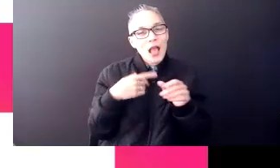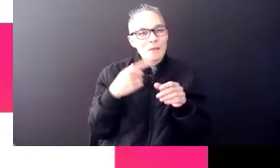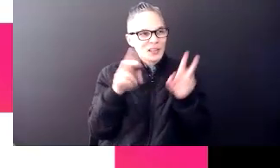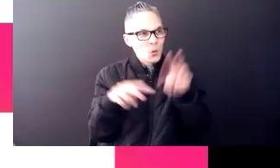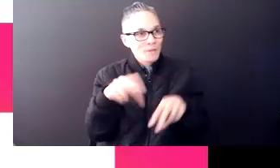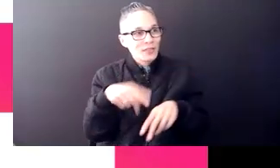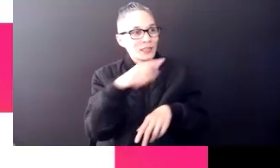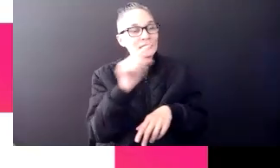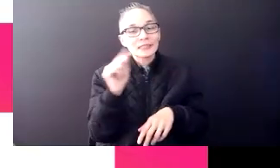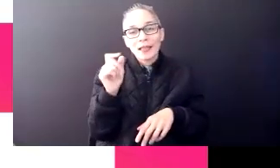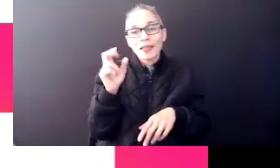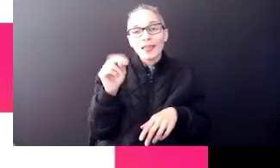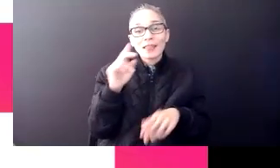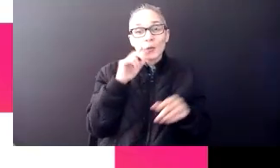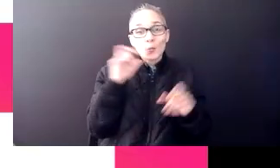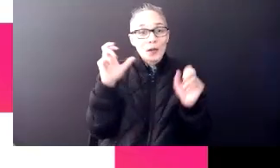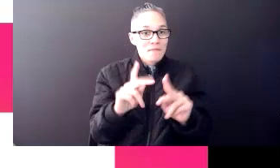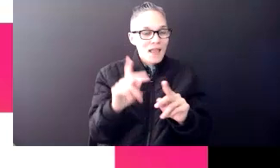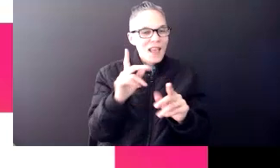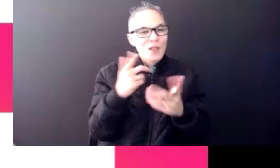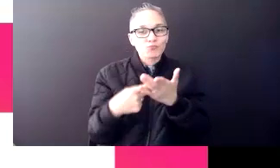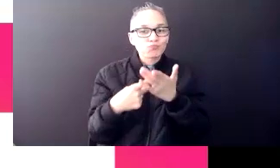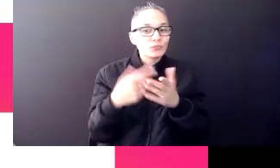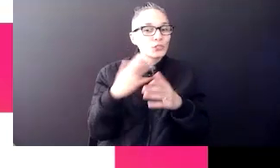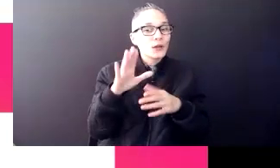when we get back for report out, you know, you can share what you talked